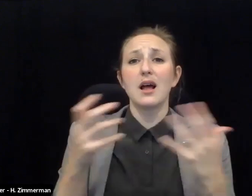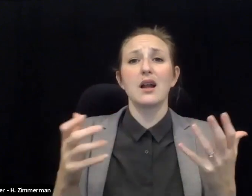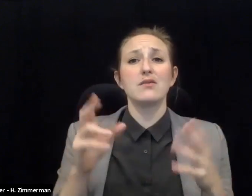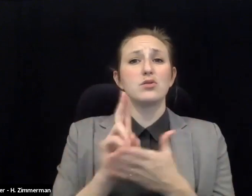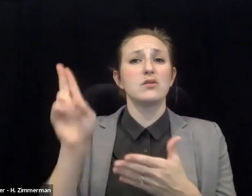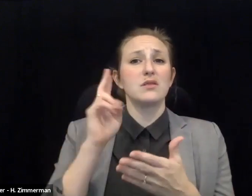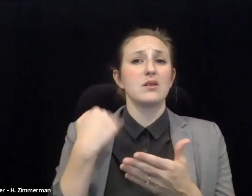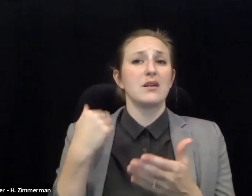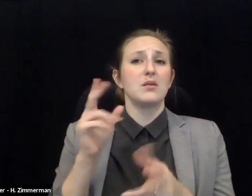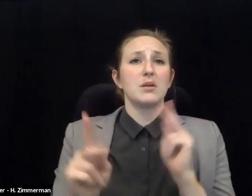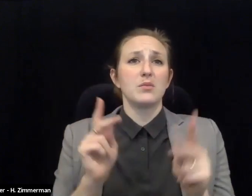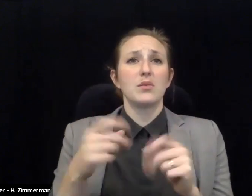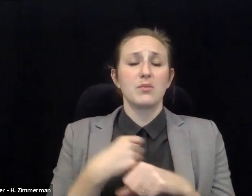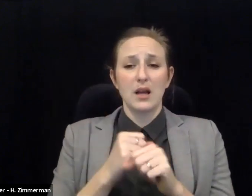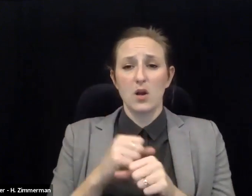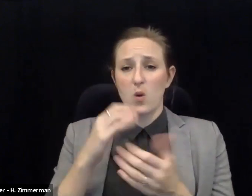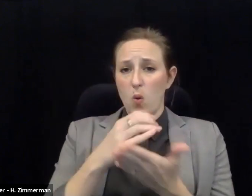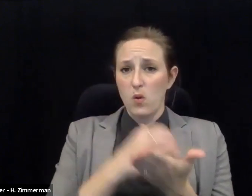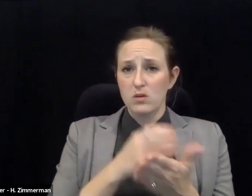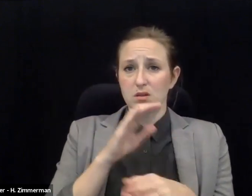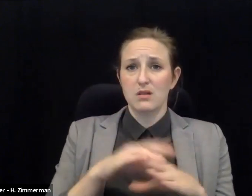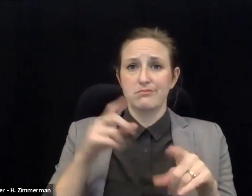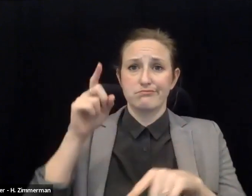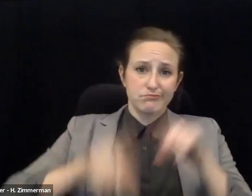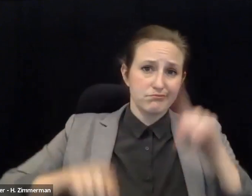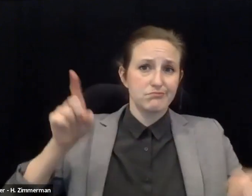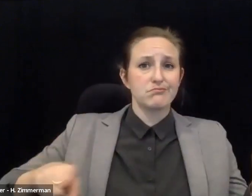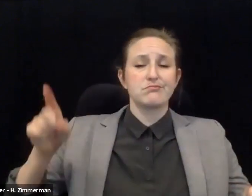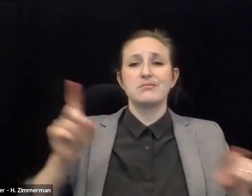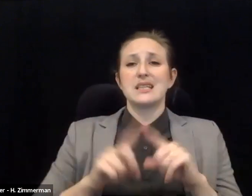courses on a really wide variety of material types. And so while we were